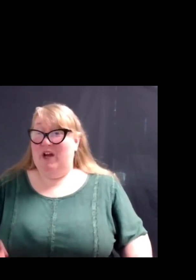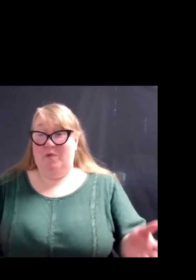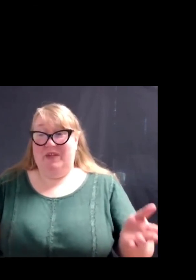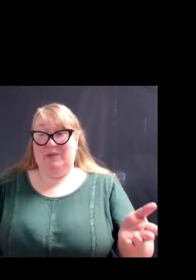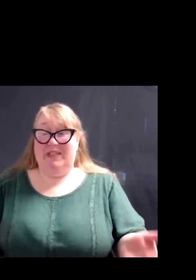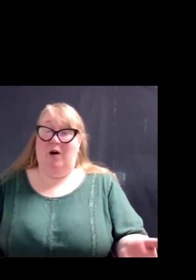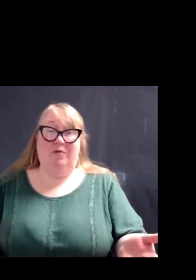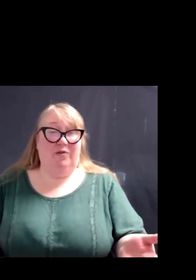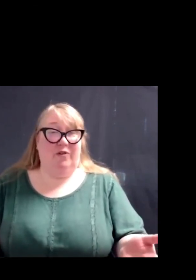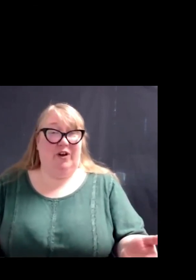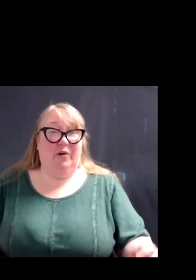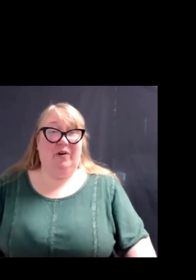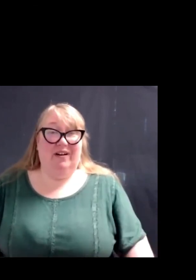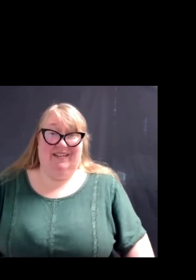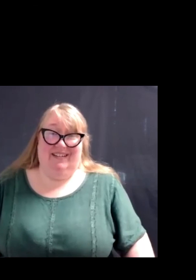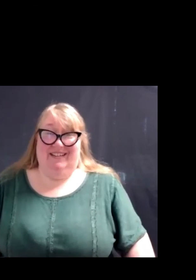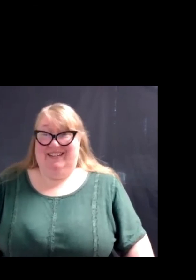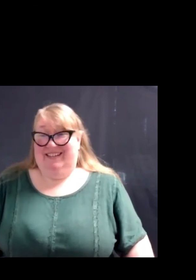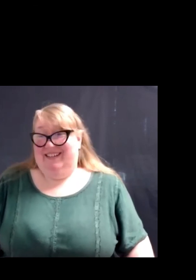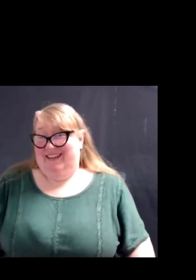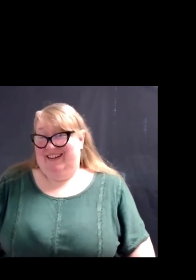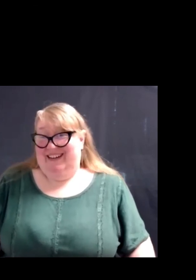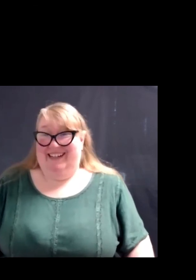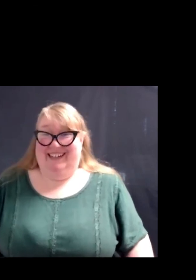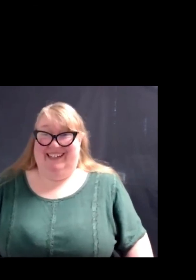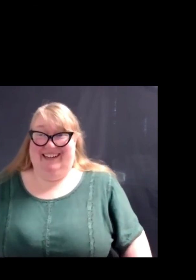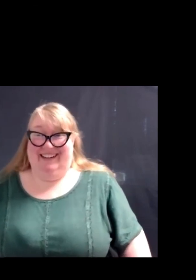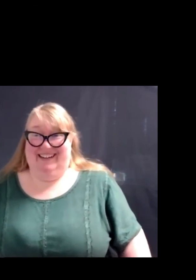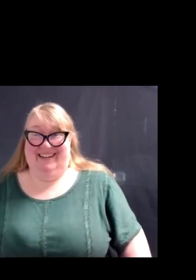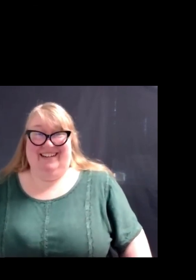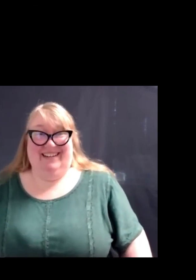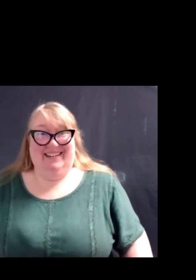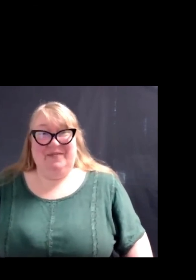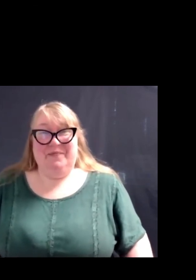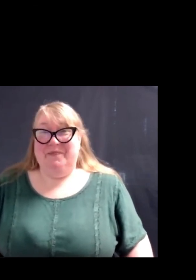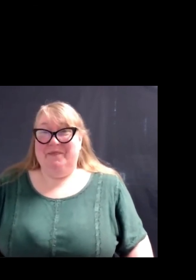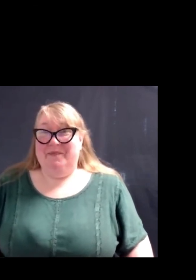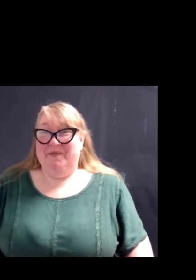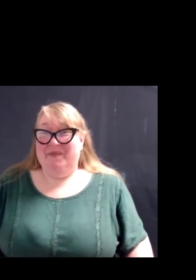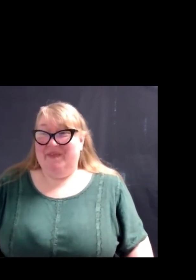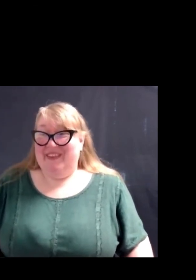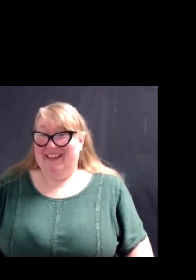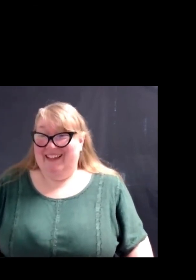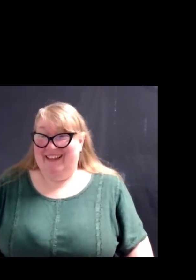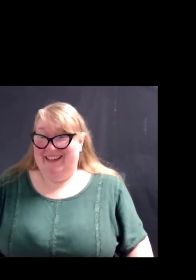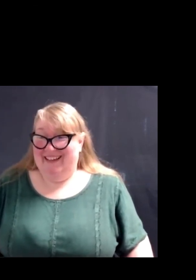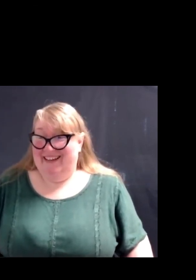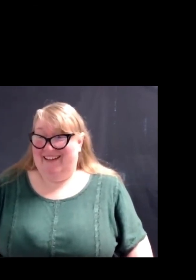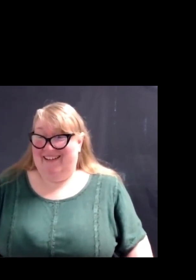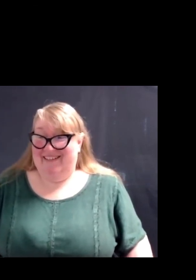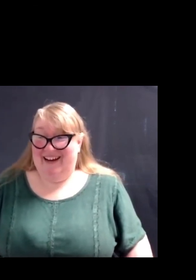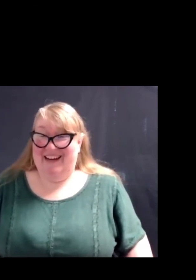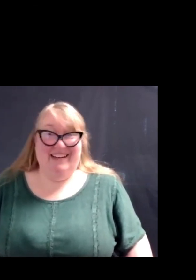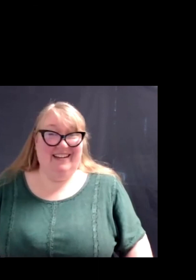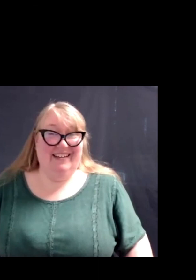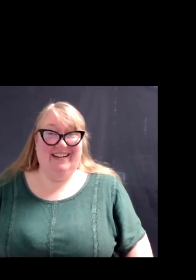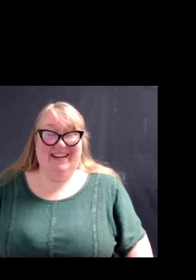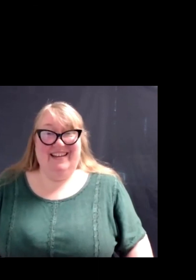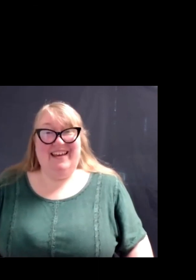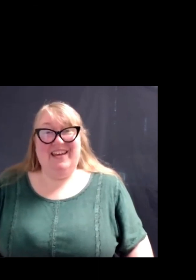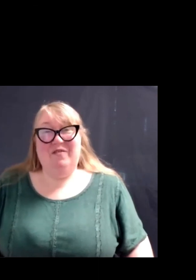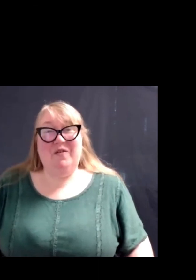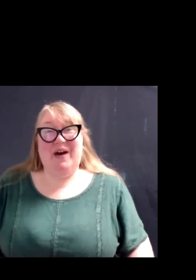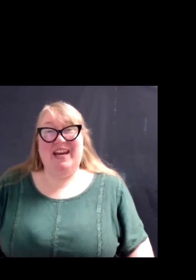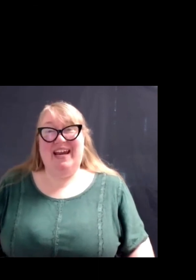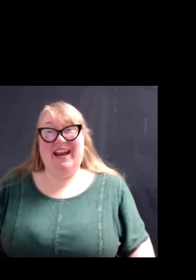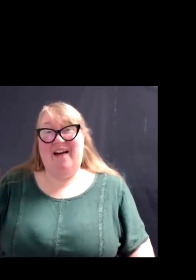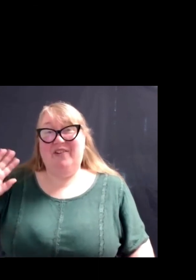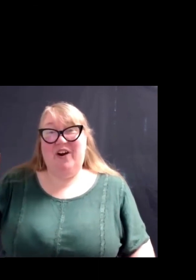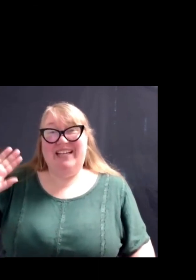We hope this was helpful for you All right Thank you everybody and have a great